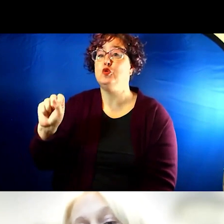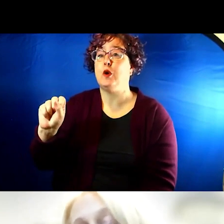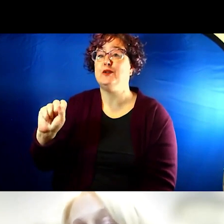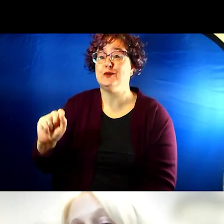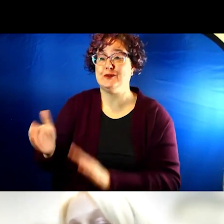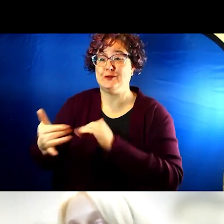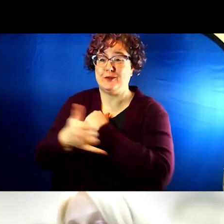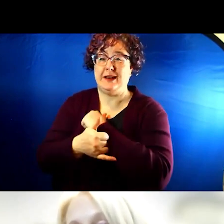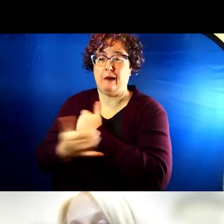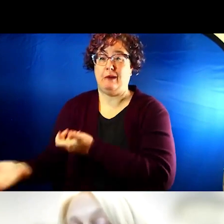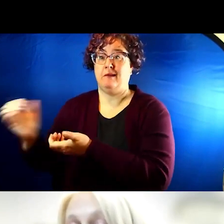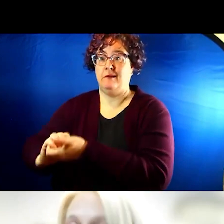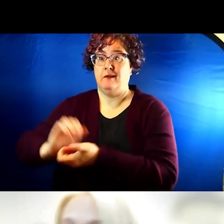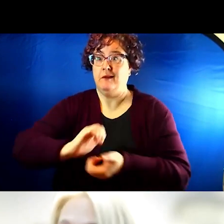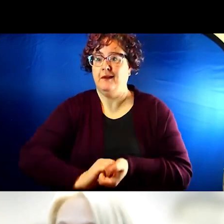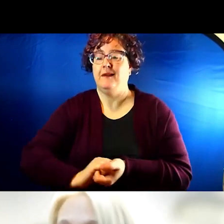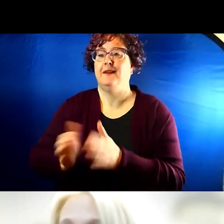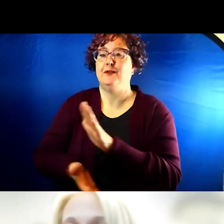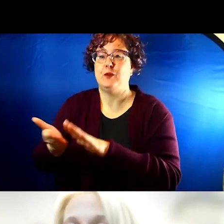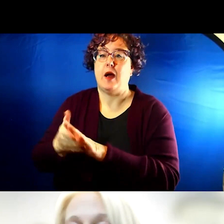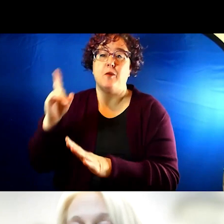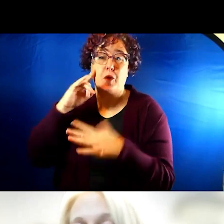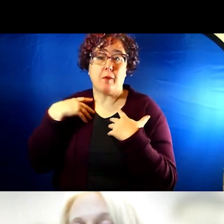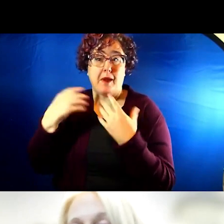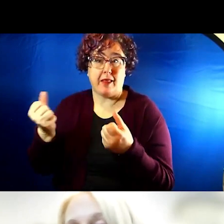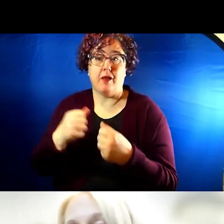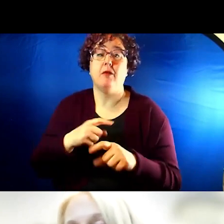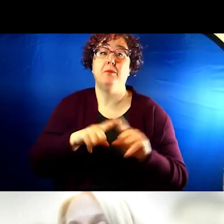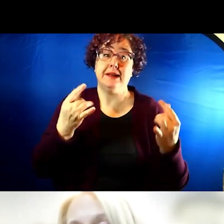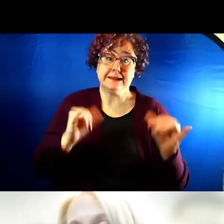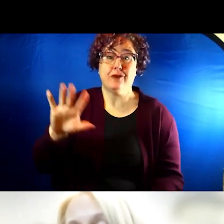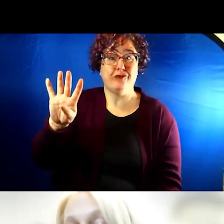BUT STILL, THERE ARE 48 PROFESSIONALS WITH DIFFERENT LEVELS OF